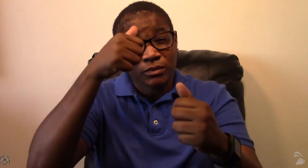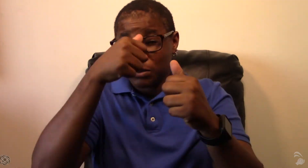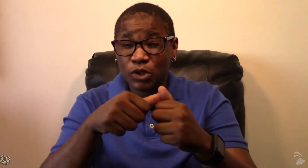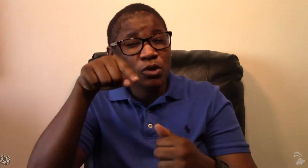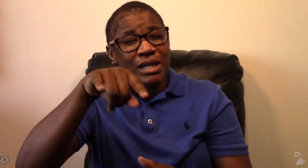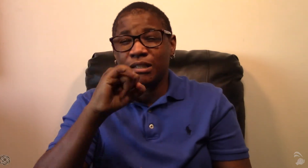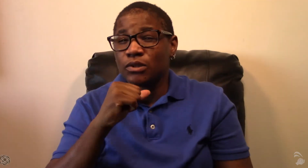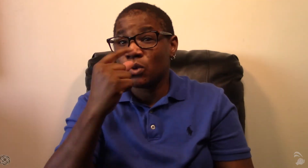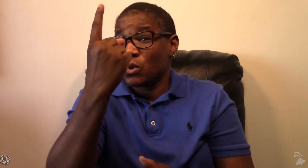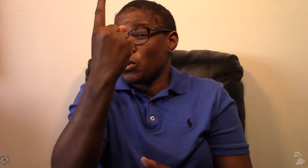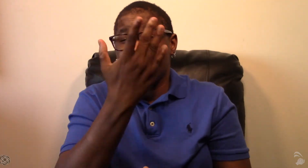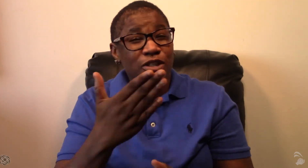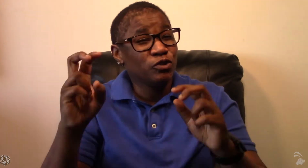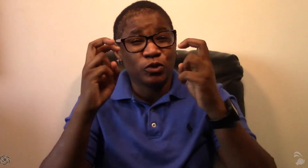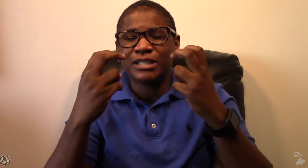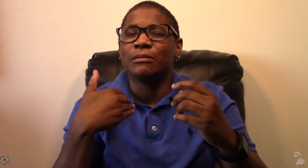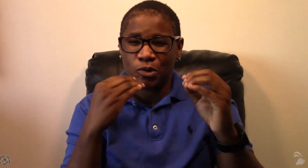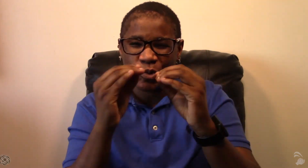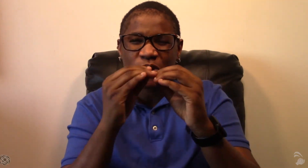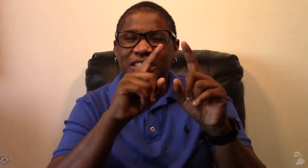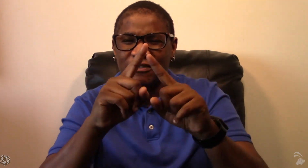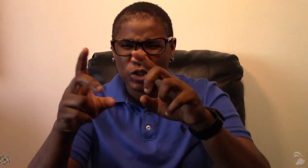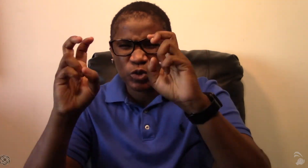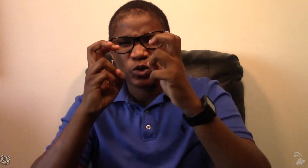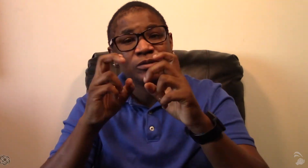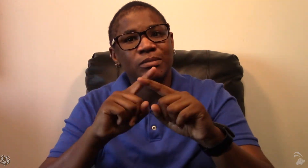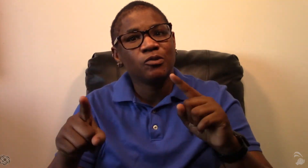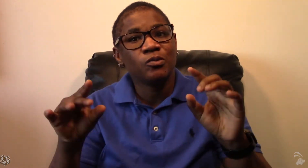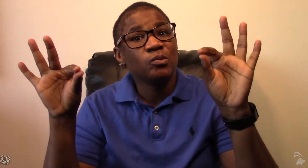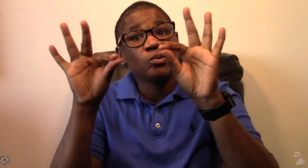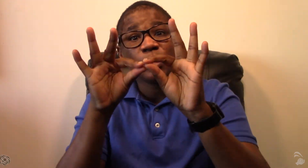Remember, this is not the only issue. There are numerous more disparities.